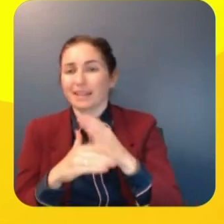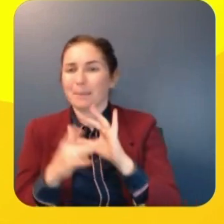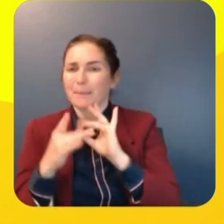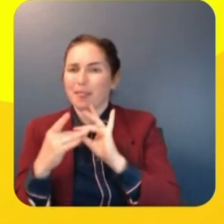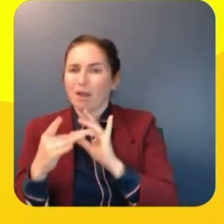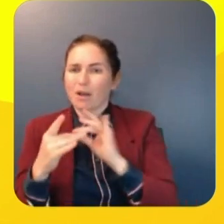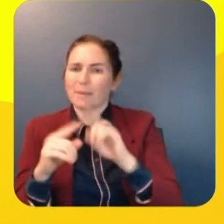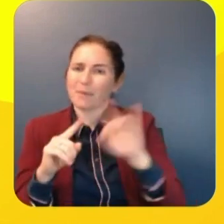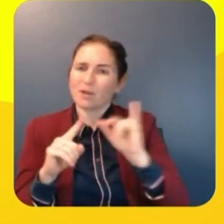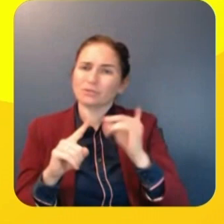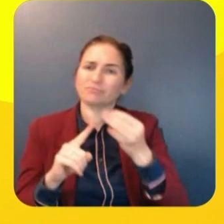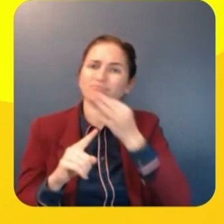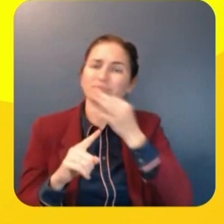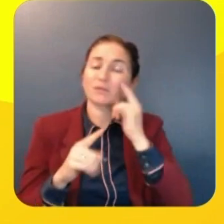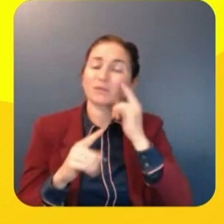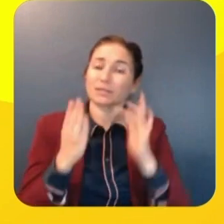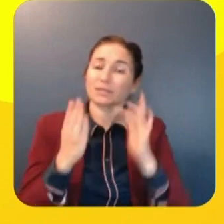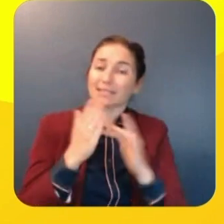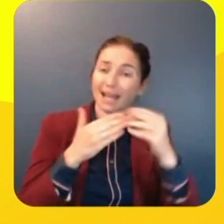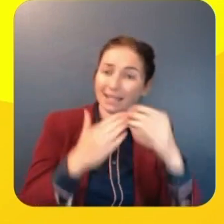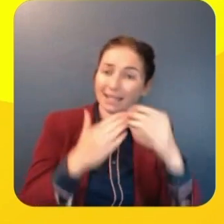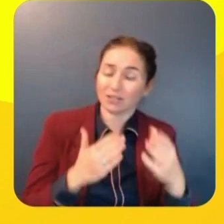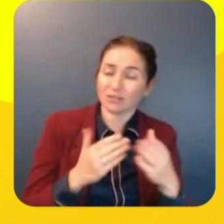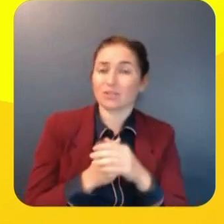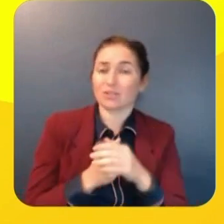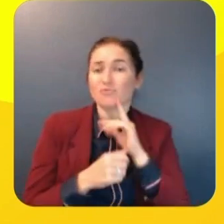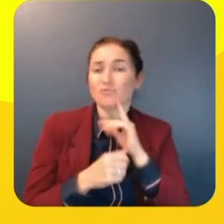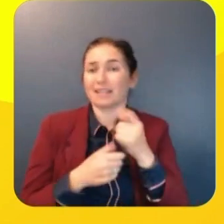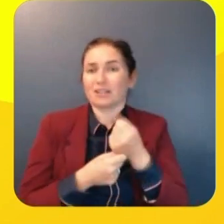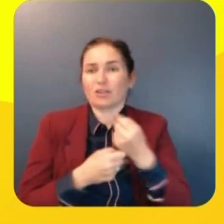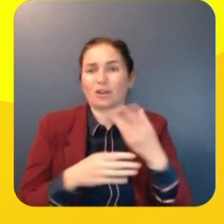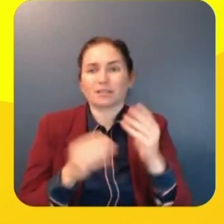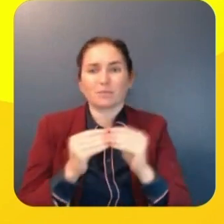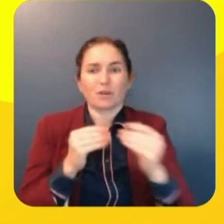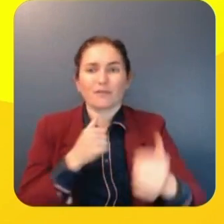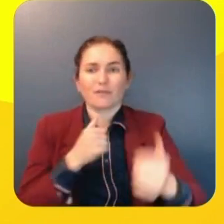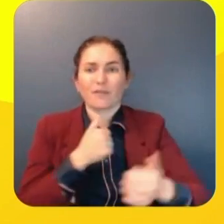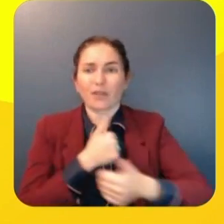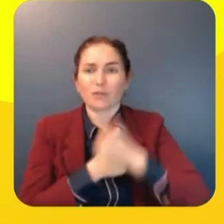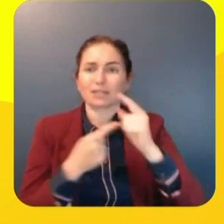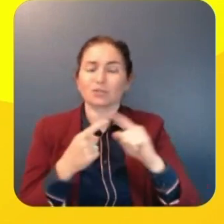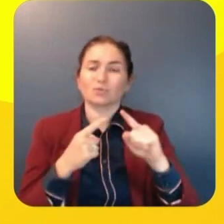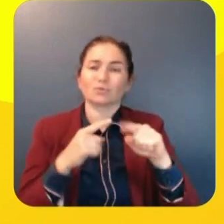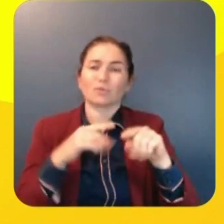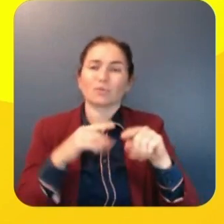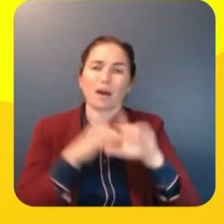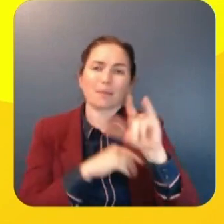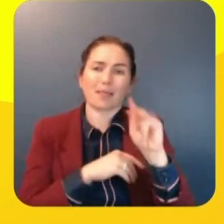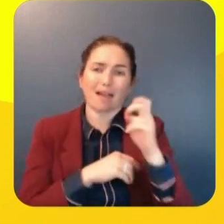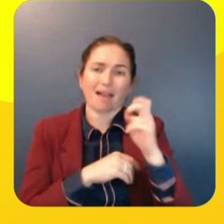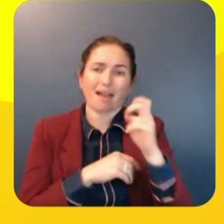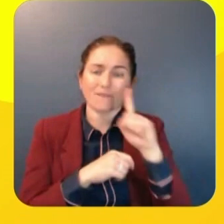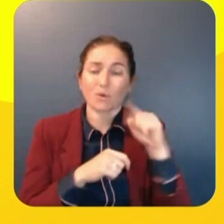leader and poses an increasing threat to bottom lines across businesses. For example, we know that not providing